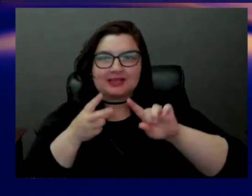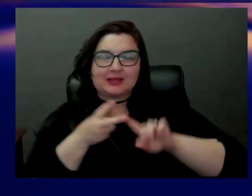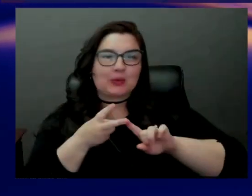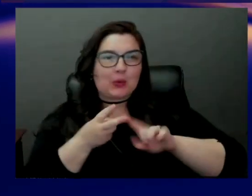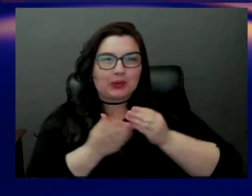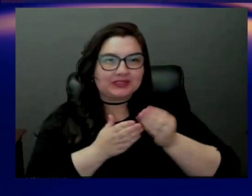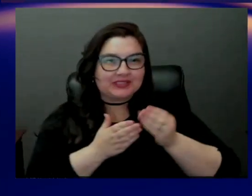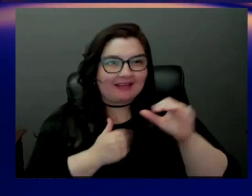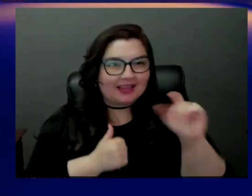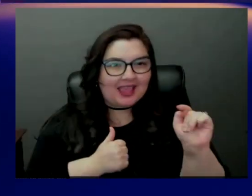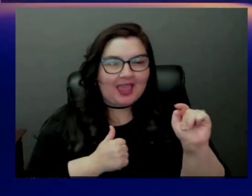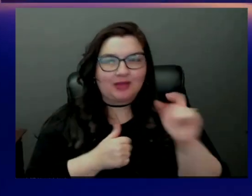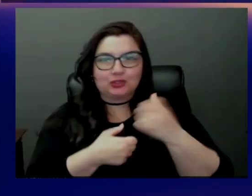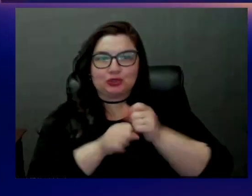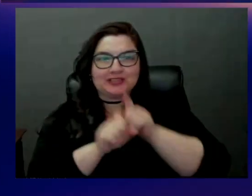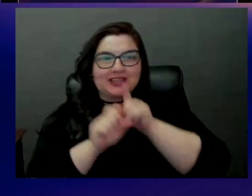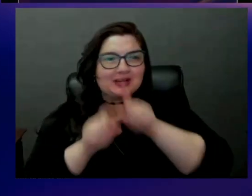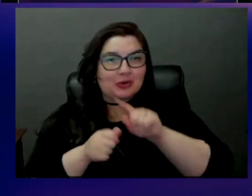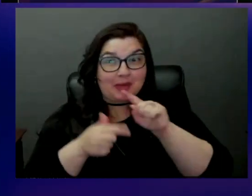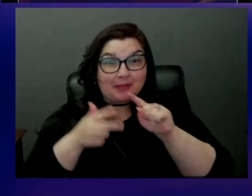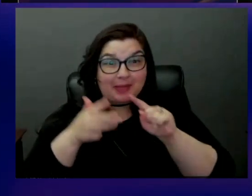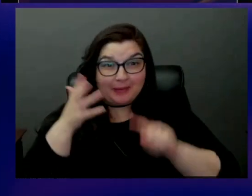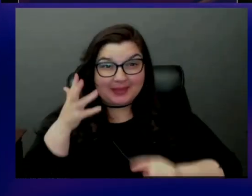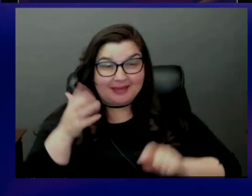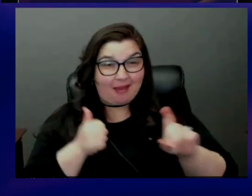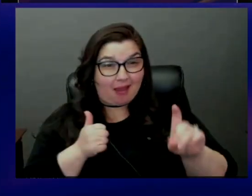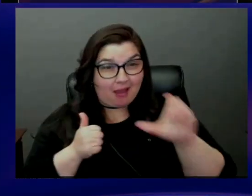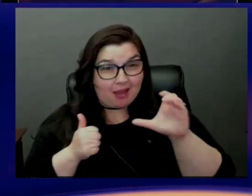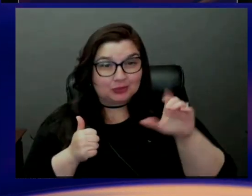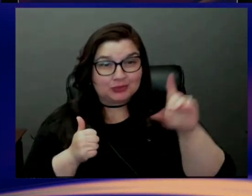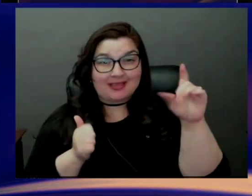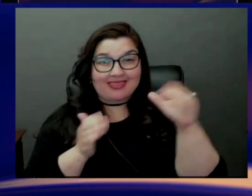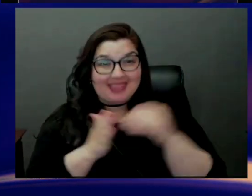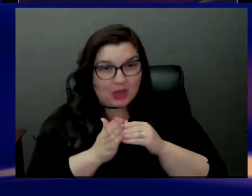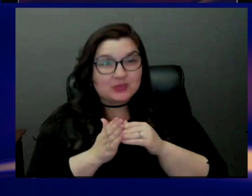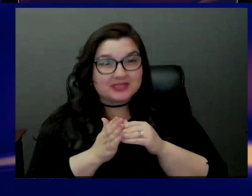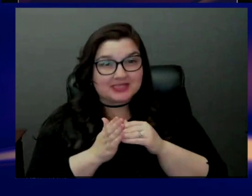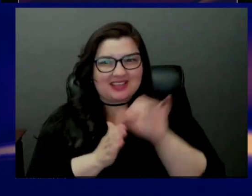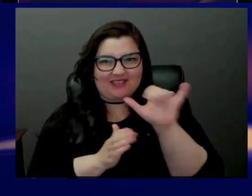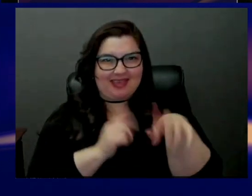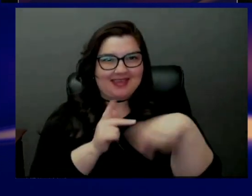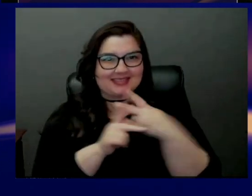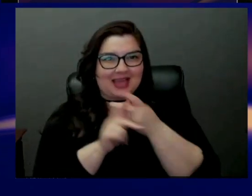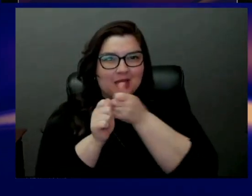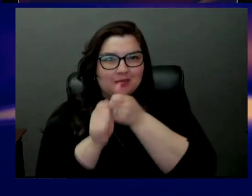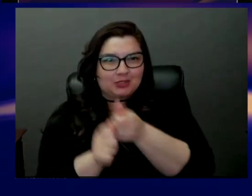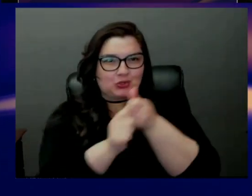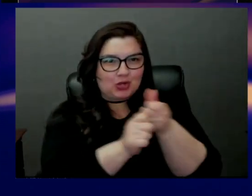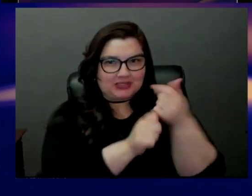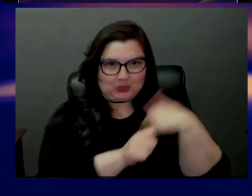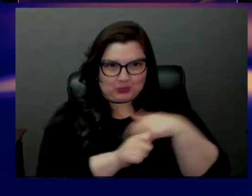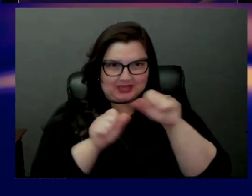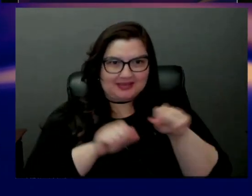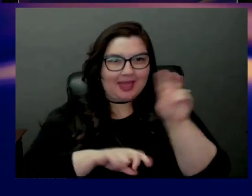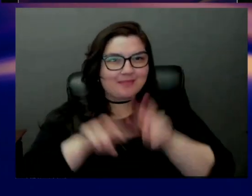I might have hundreds or thousands of those types of traces and we can monitor each one of those individually, each request individually.